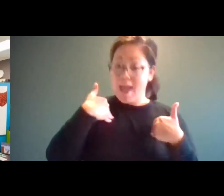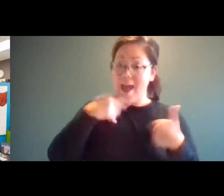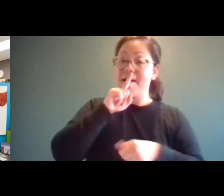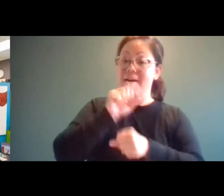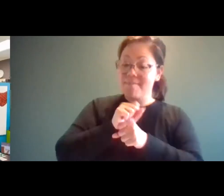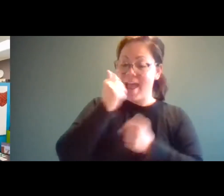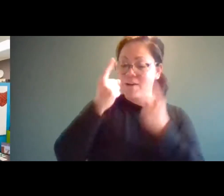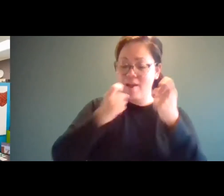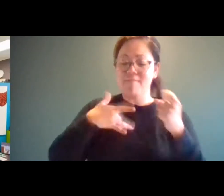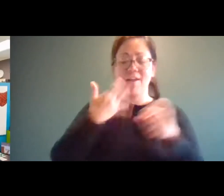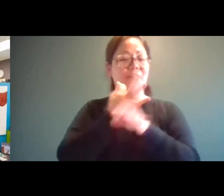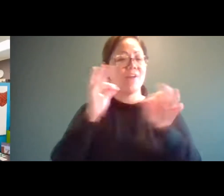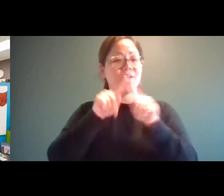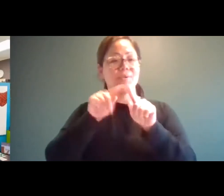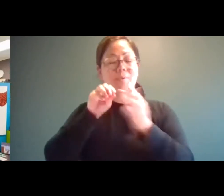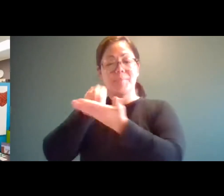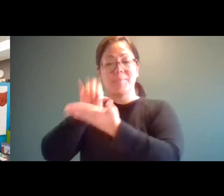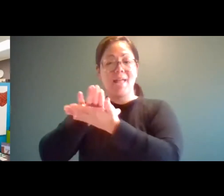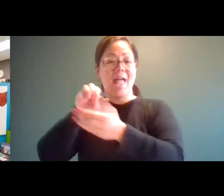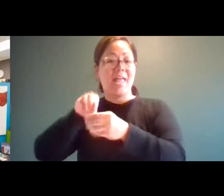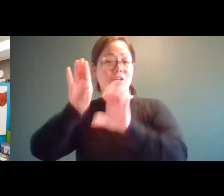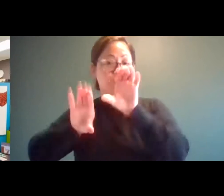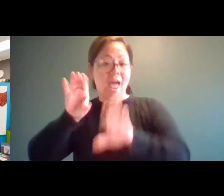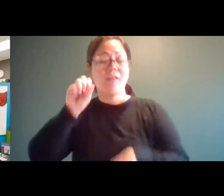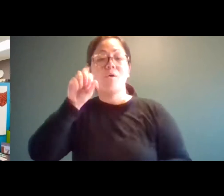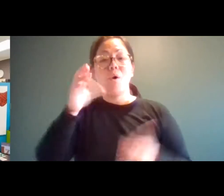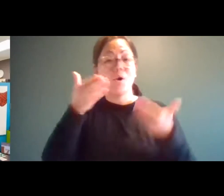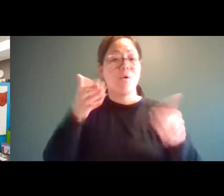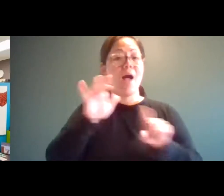feel free to put them in the chat or feel free to unmute yourself and share.